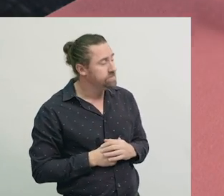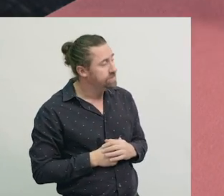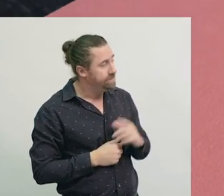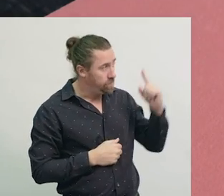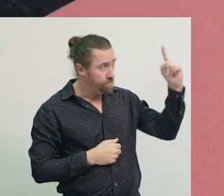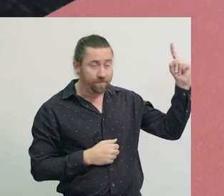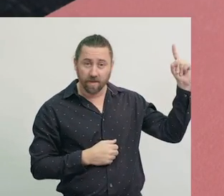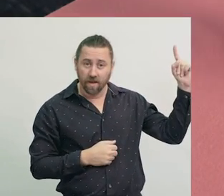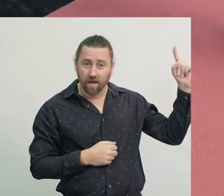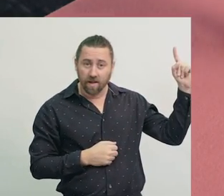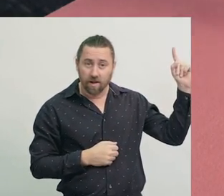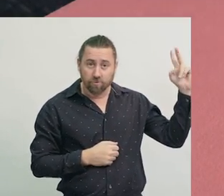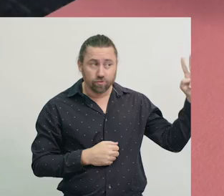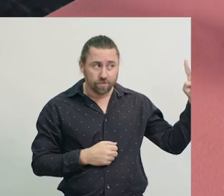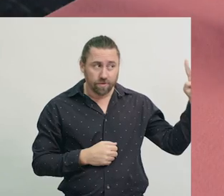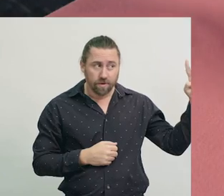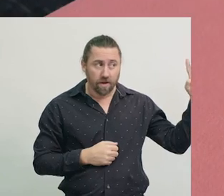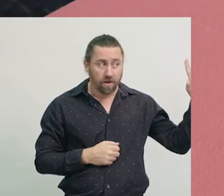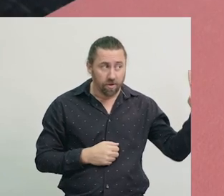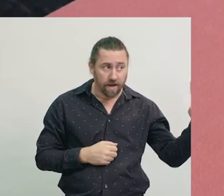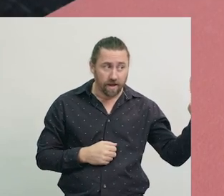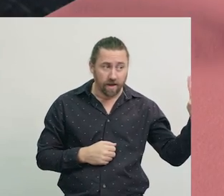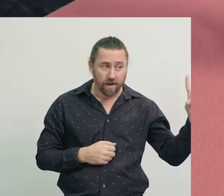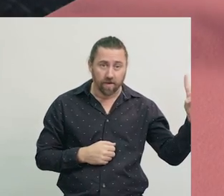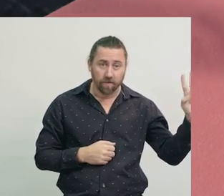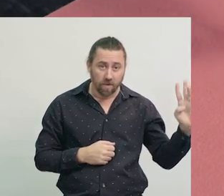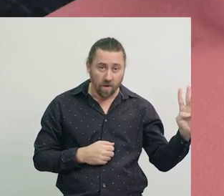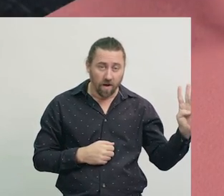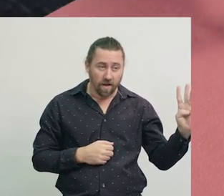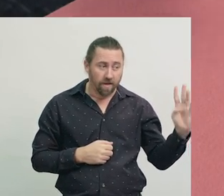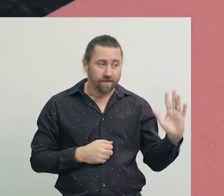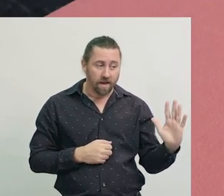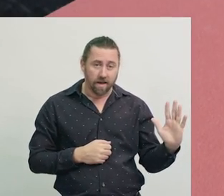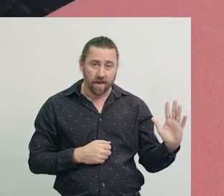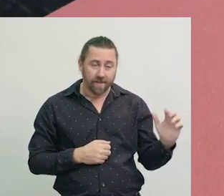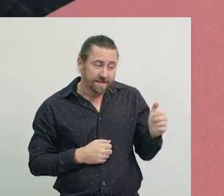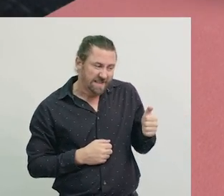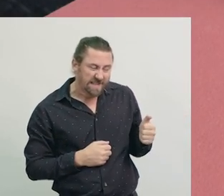1, 2, 3, 4, 5,